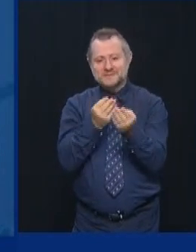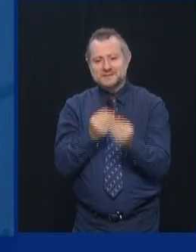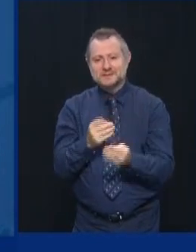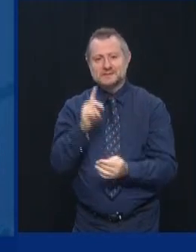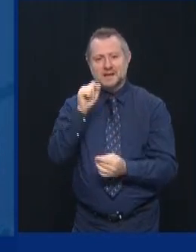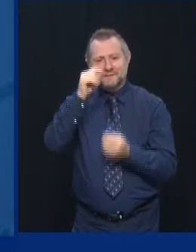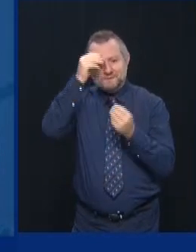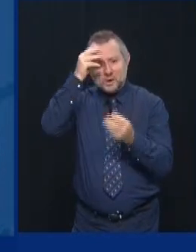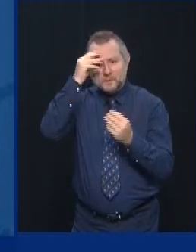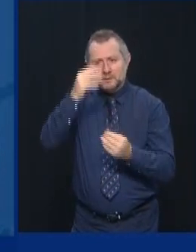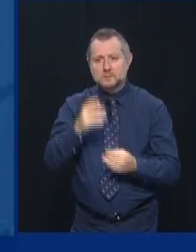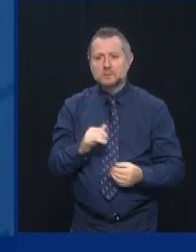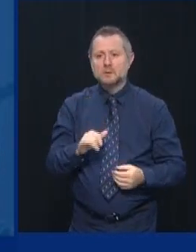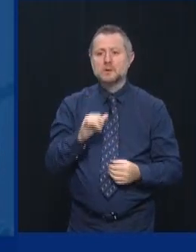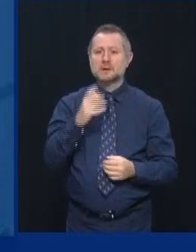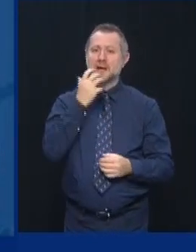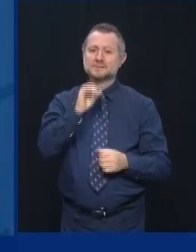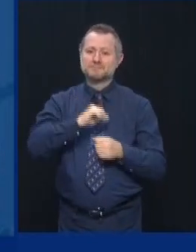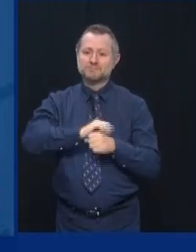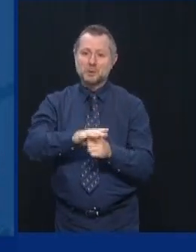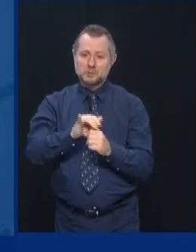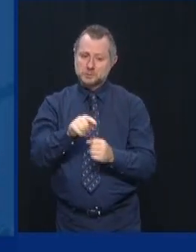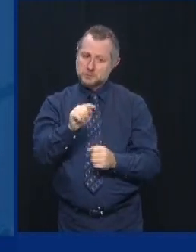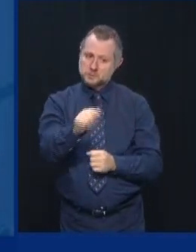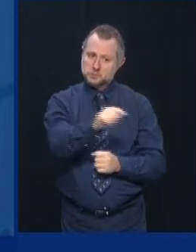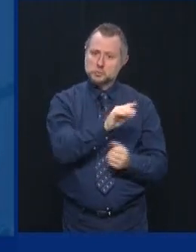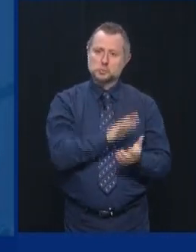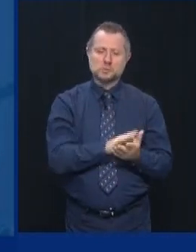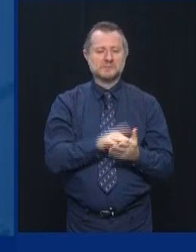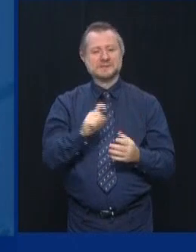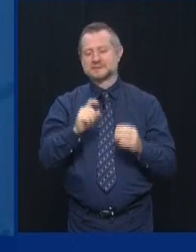TESTED.